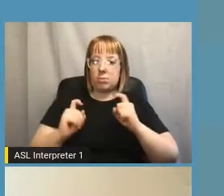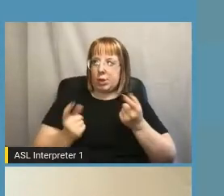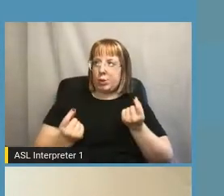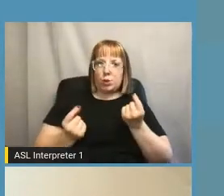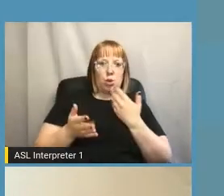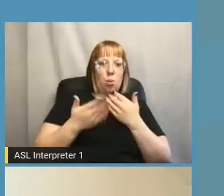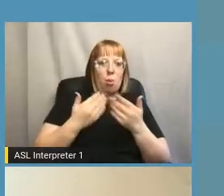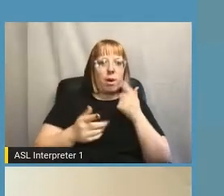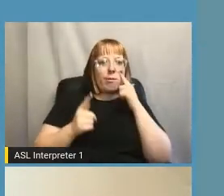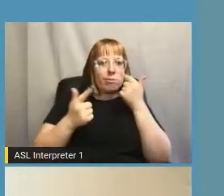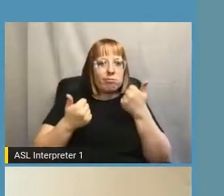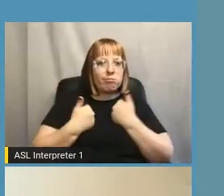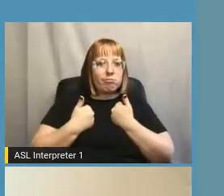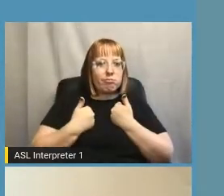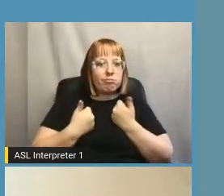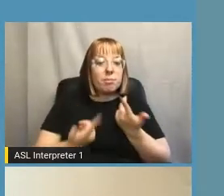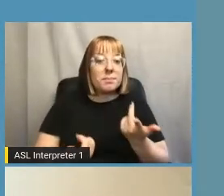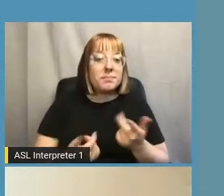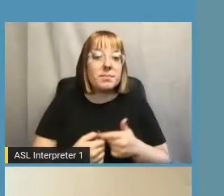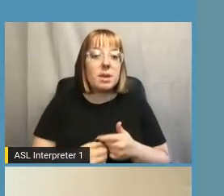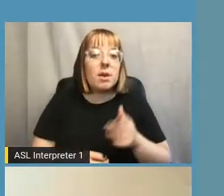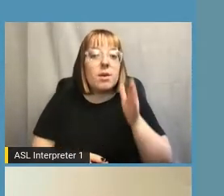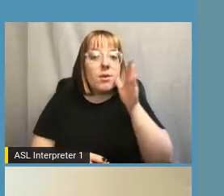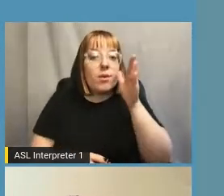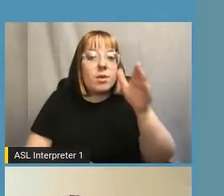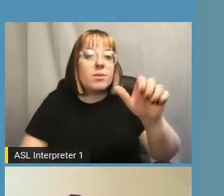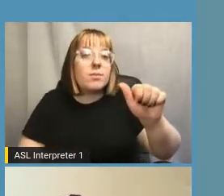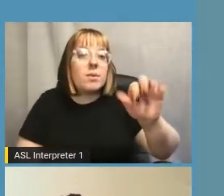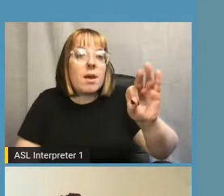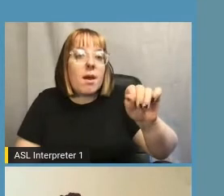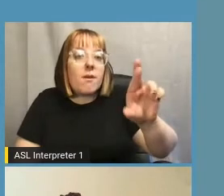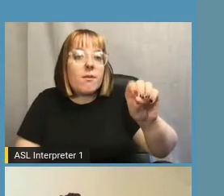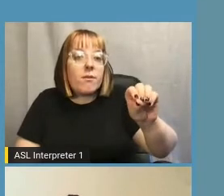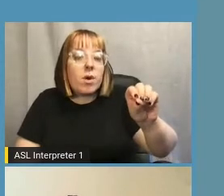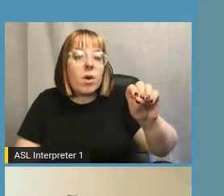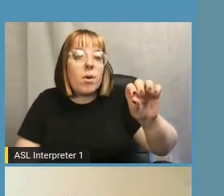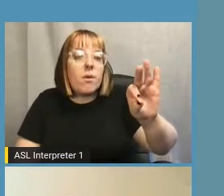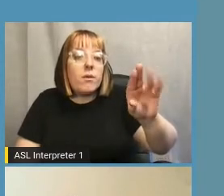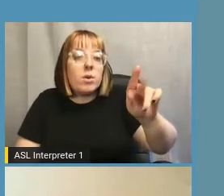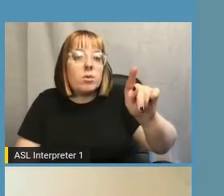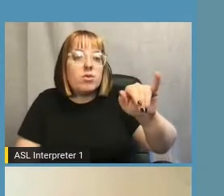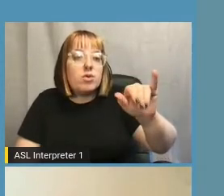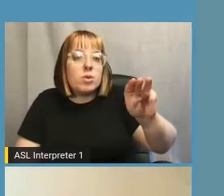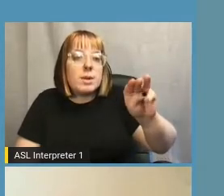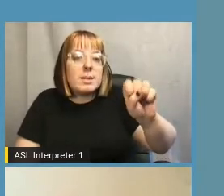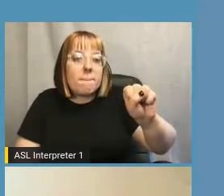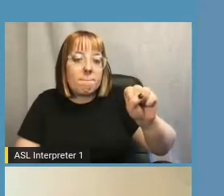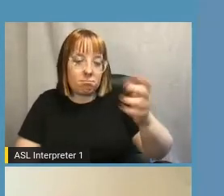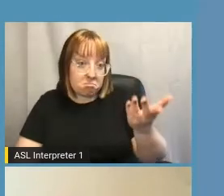focusing on afrofuturism and doing after futurist cultural production and so the very first thing i